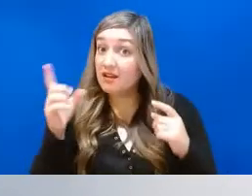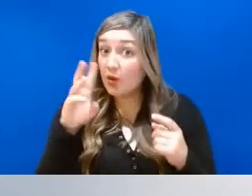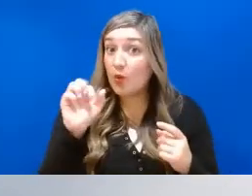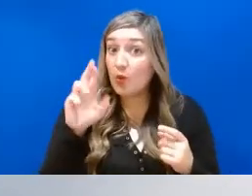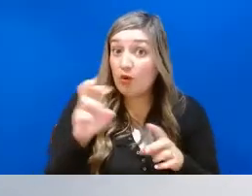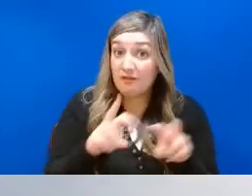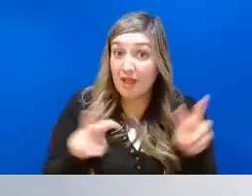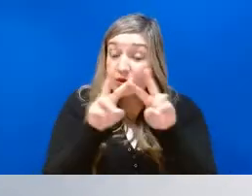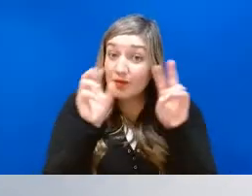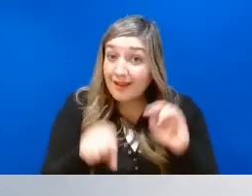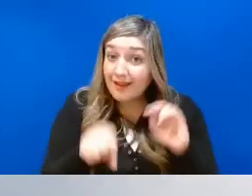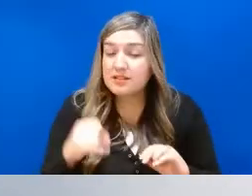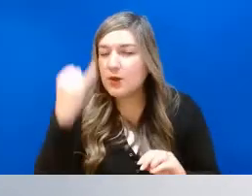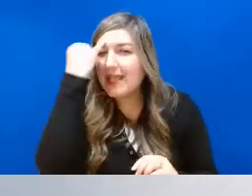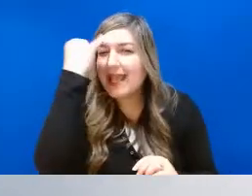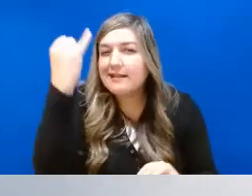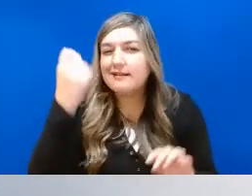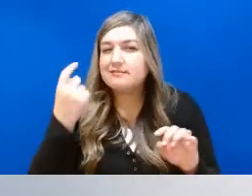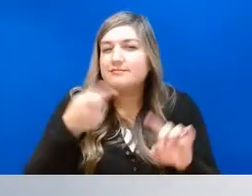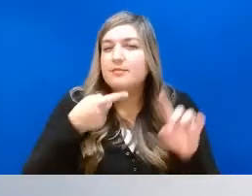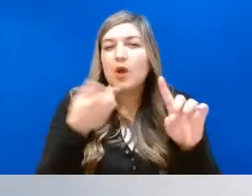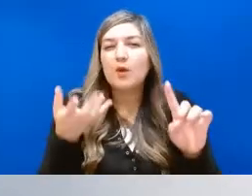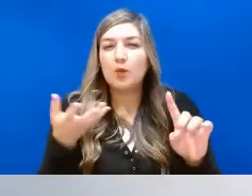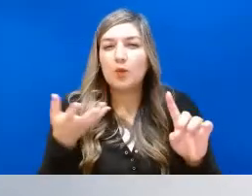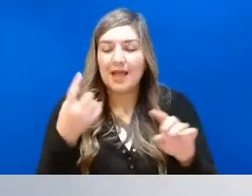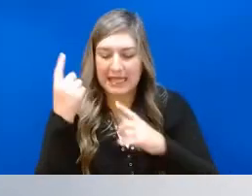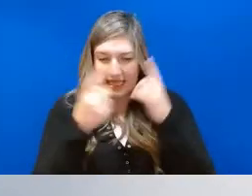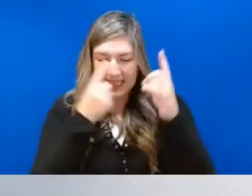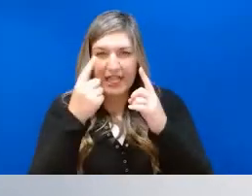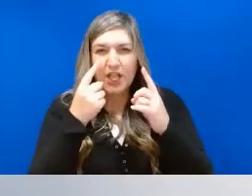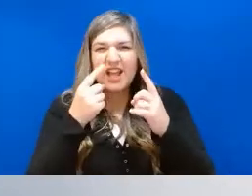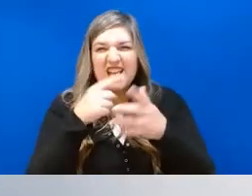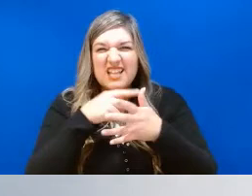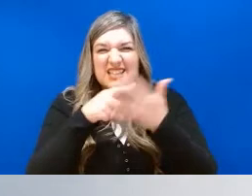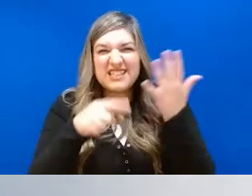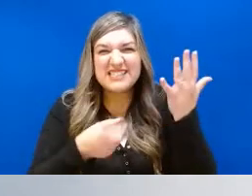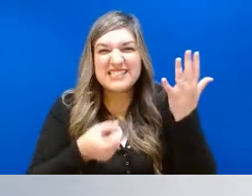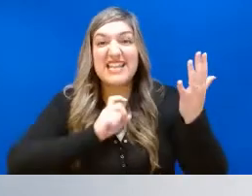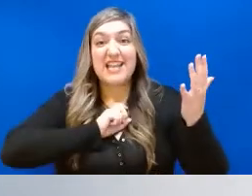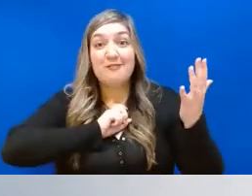The idea with this activity is to think of those things that give you a sense of meaning and purpose.